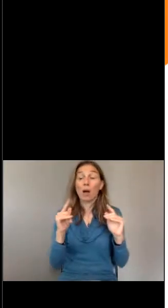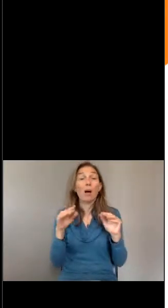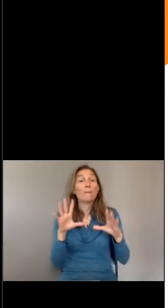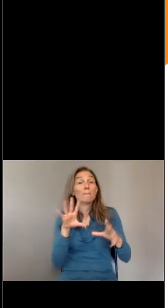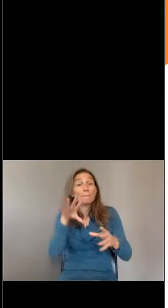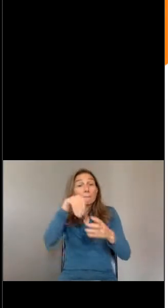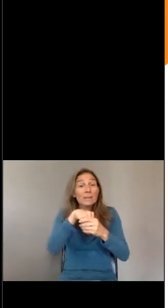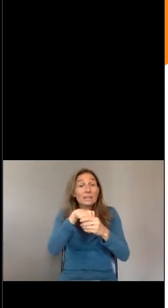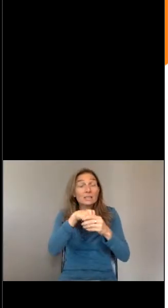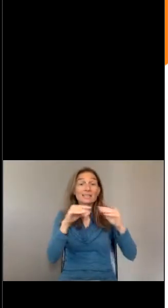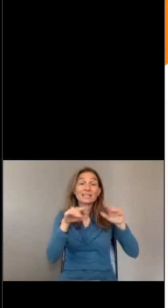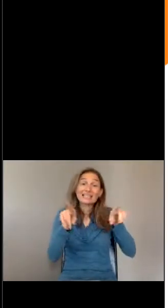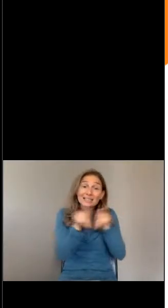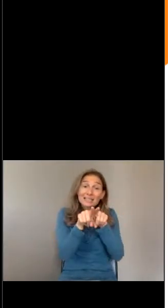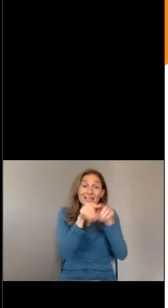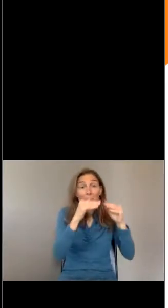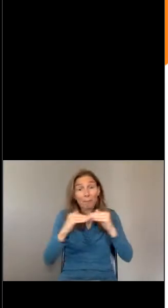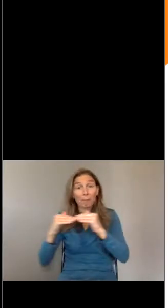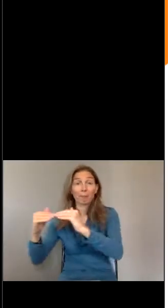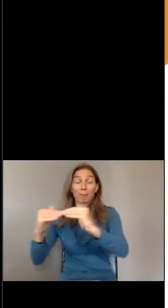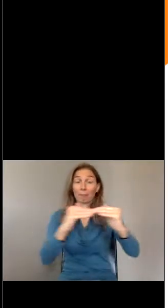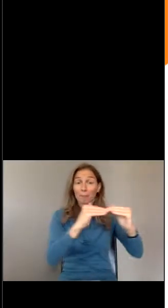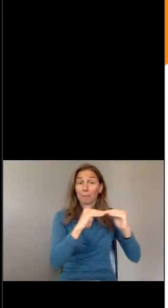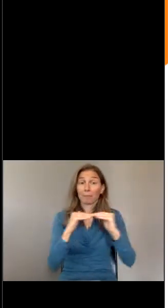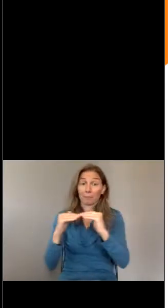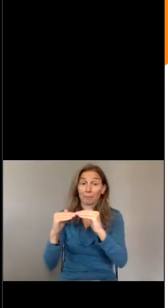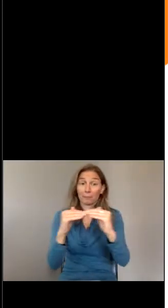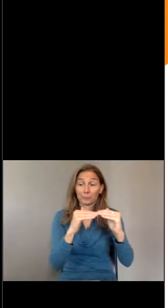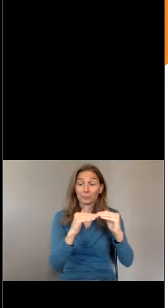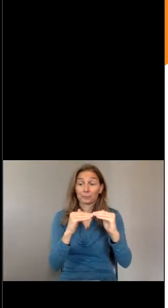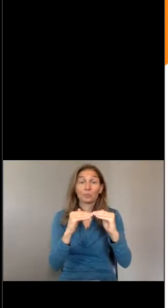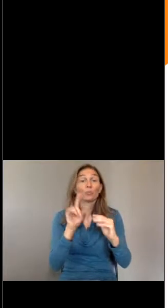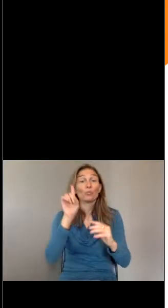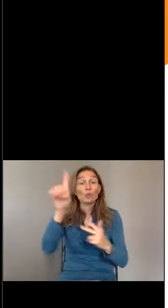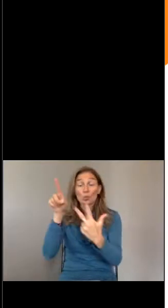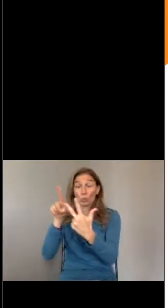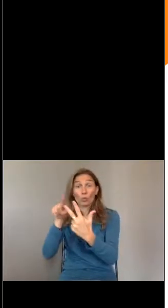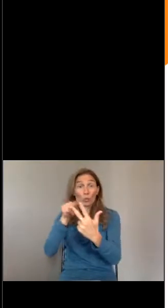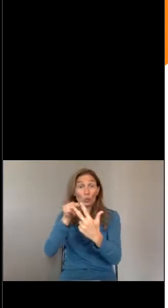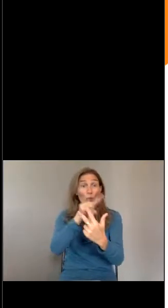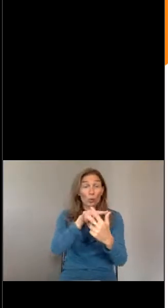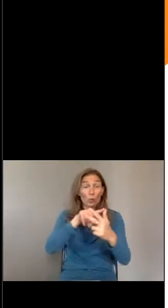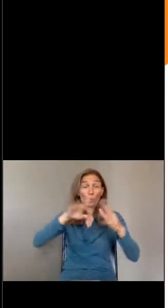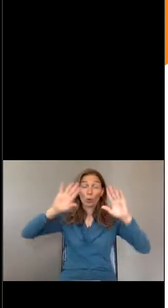And in all of these three focuses, what is important to understand is